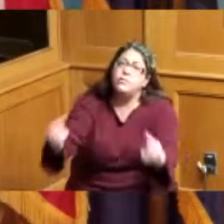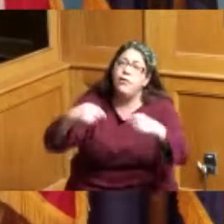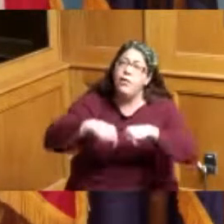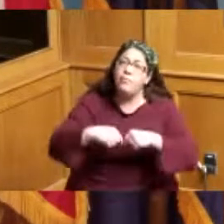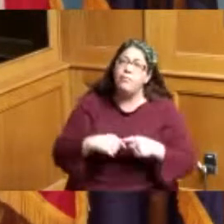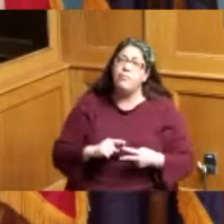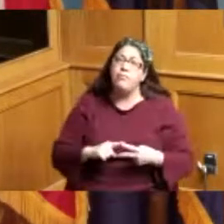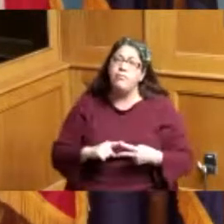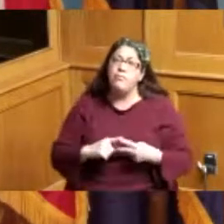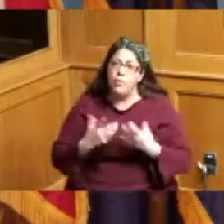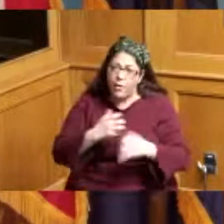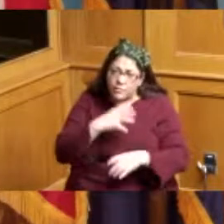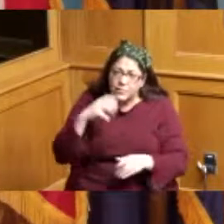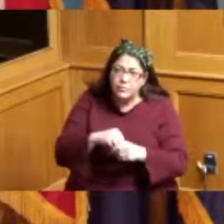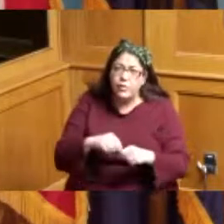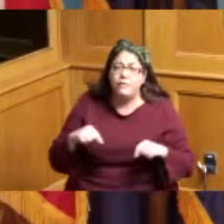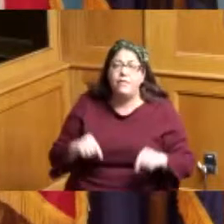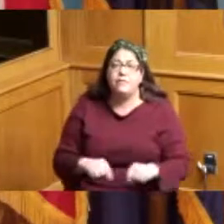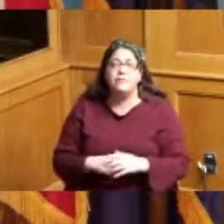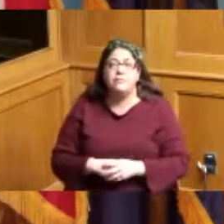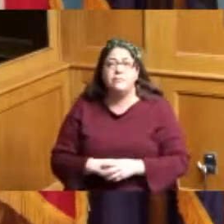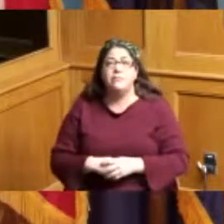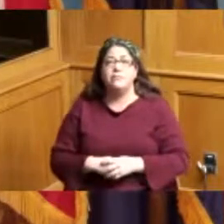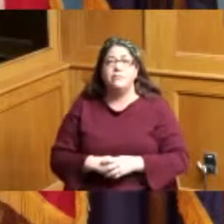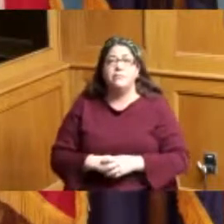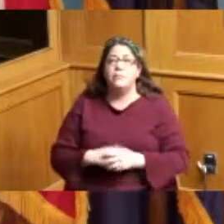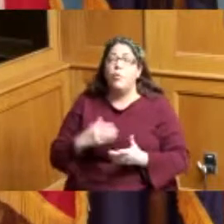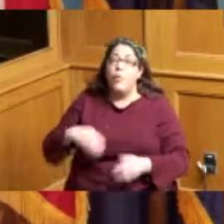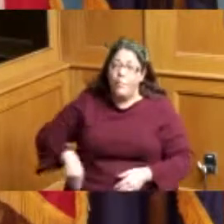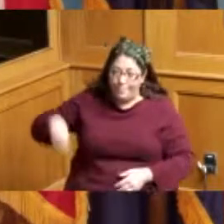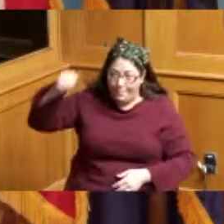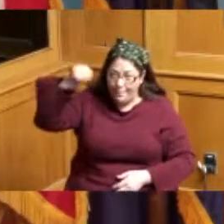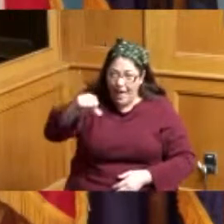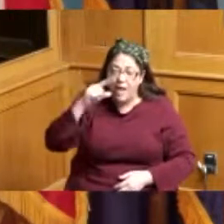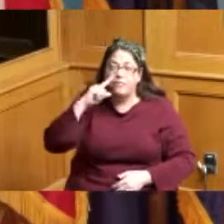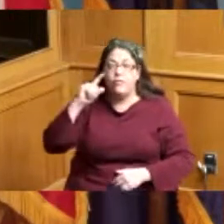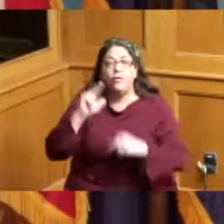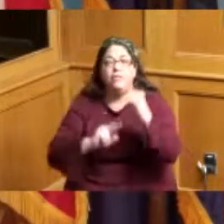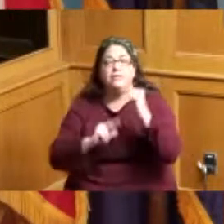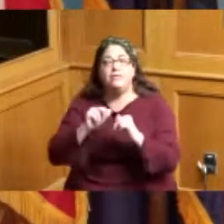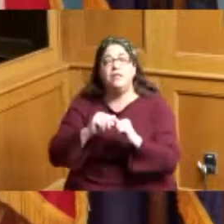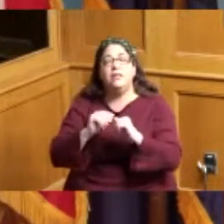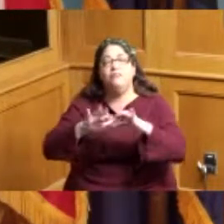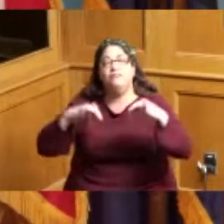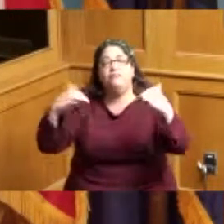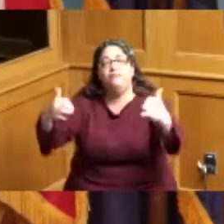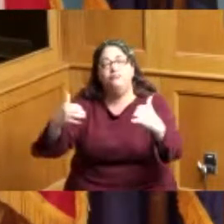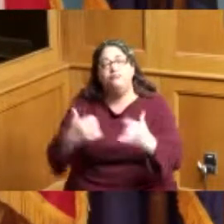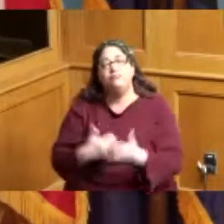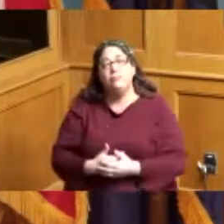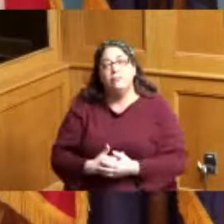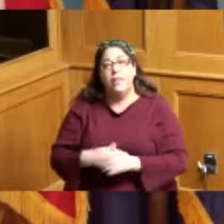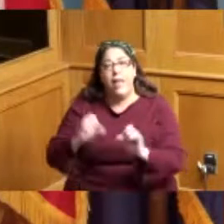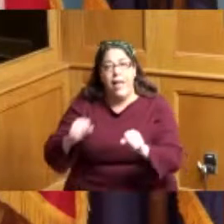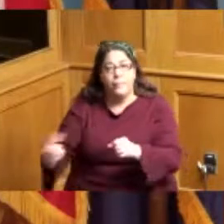want to be a part of this who have paid for this facility and they should be able to participate